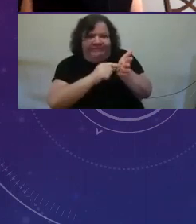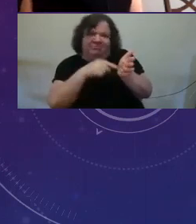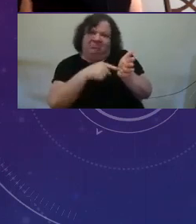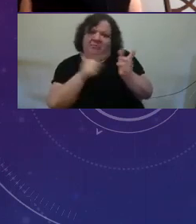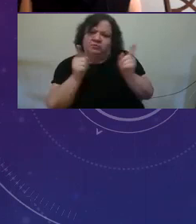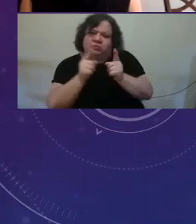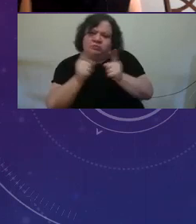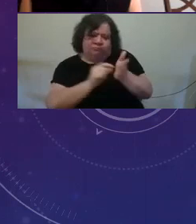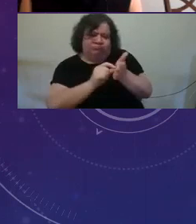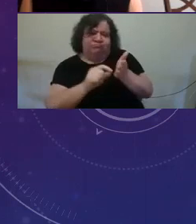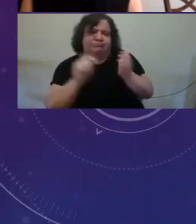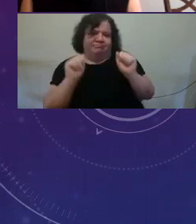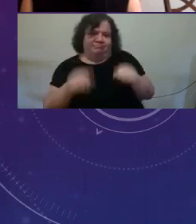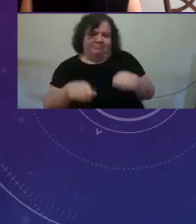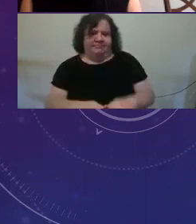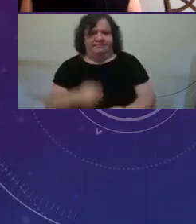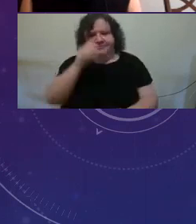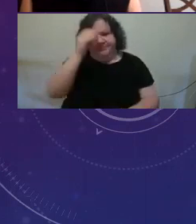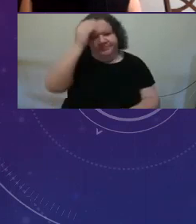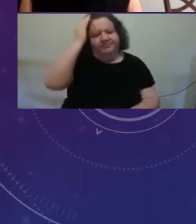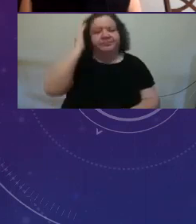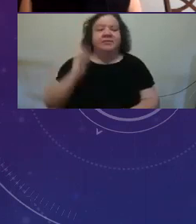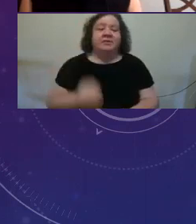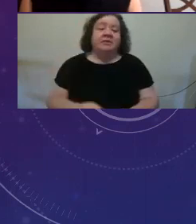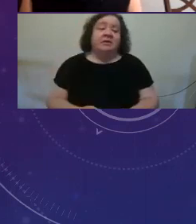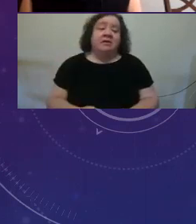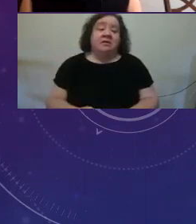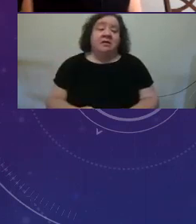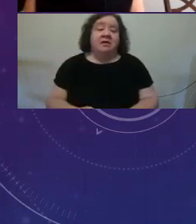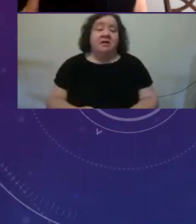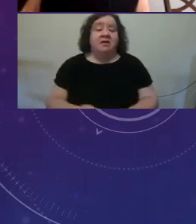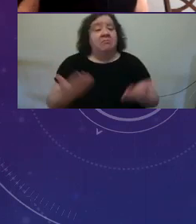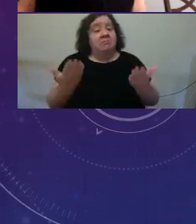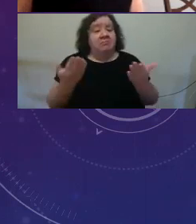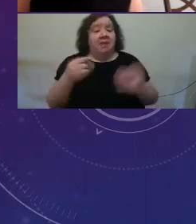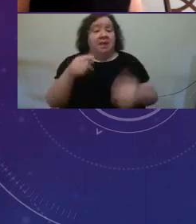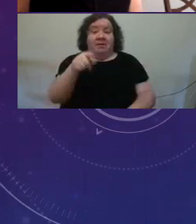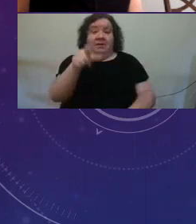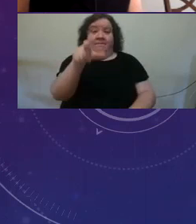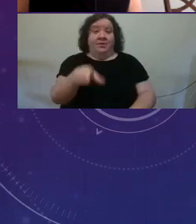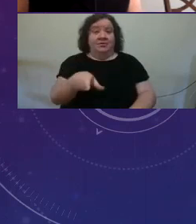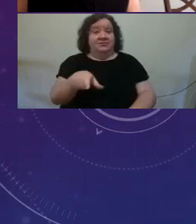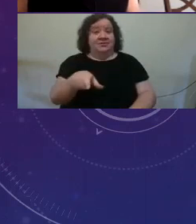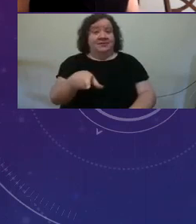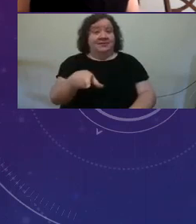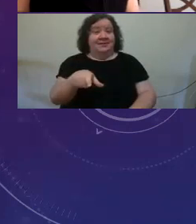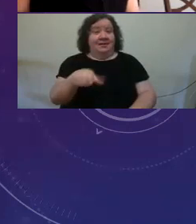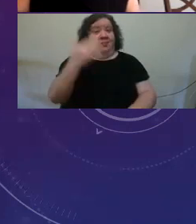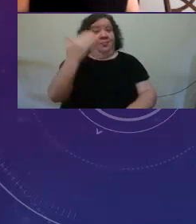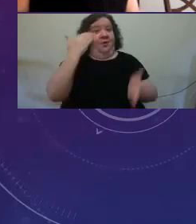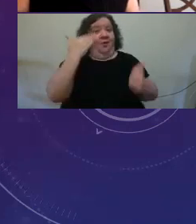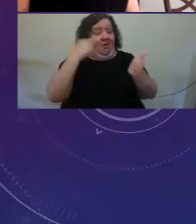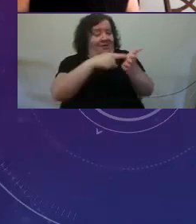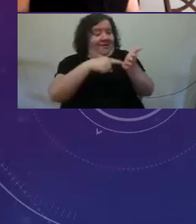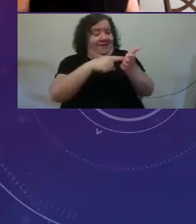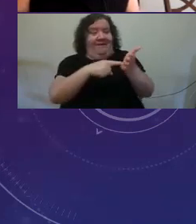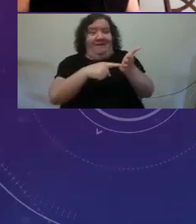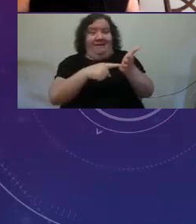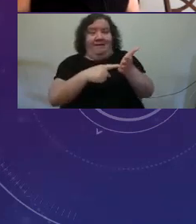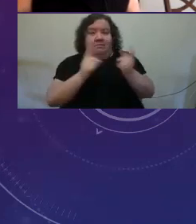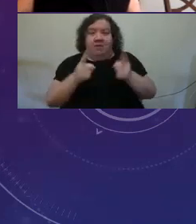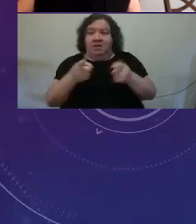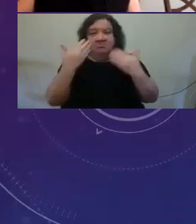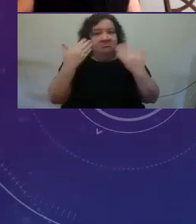their spell next question this is Alice again so for events rallies other types